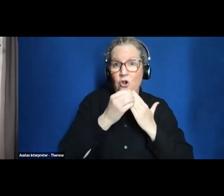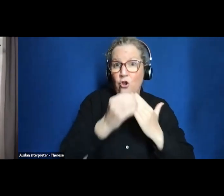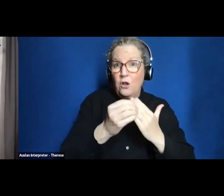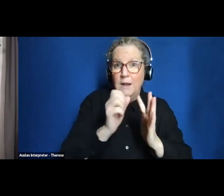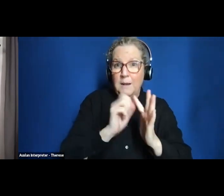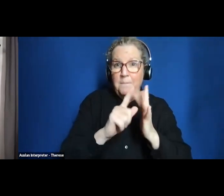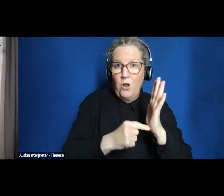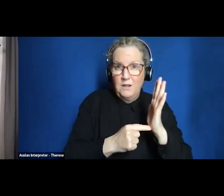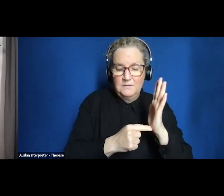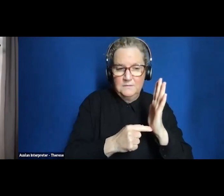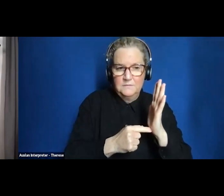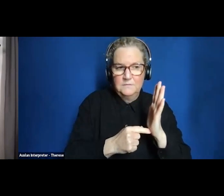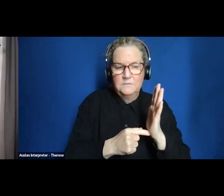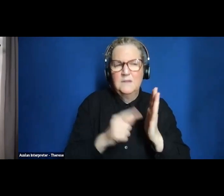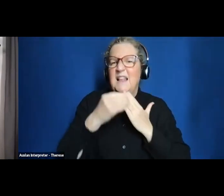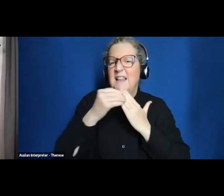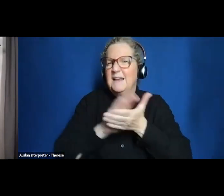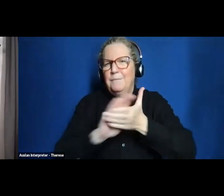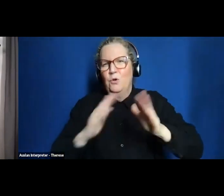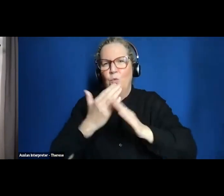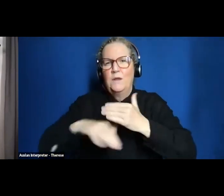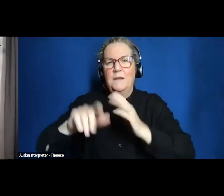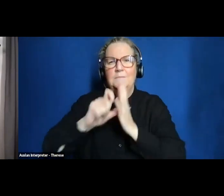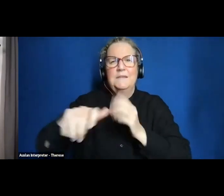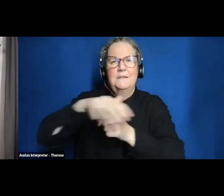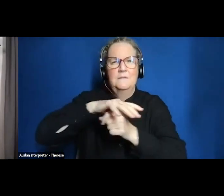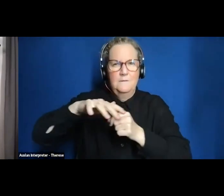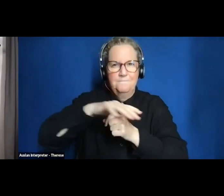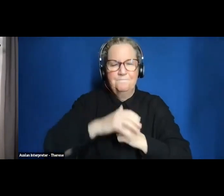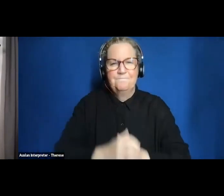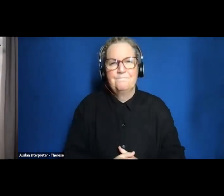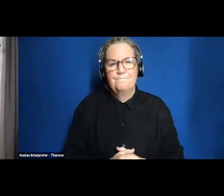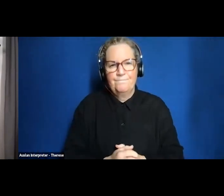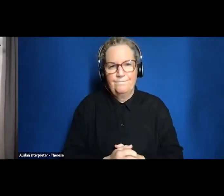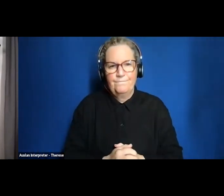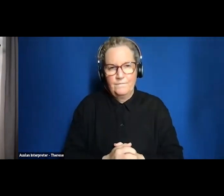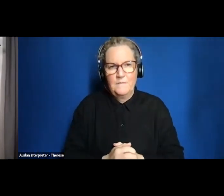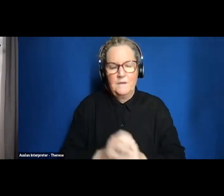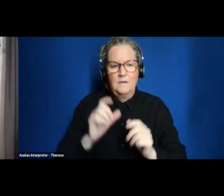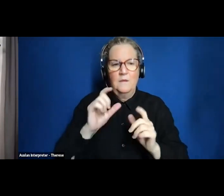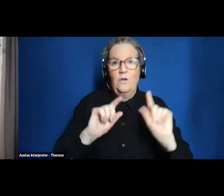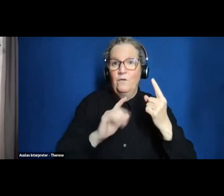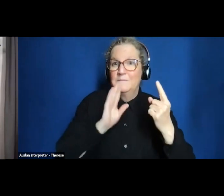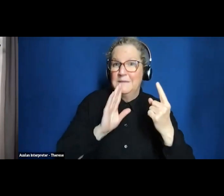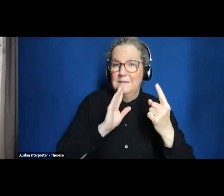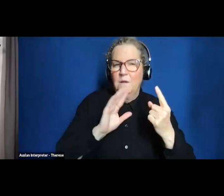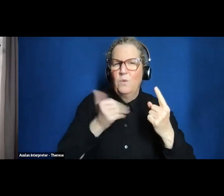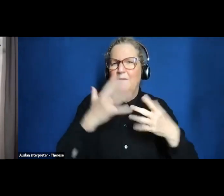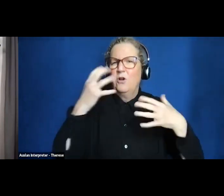and as leading experts working in disability. Dr. Gauntlett will provide an overview of the national disability